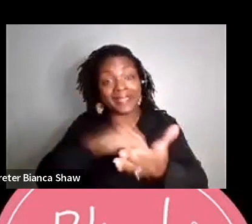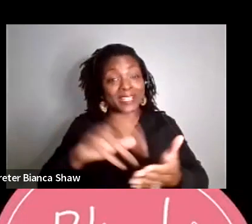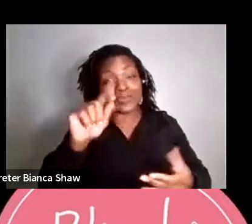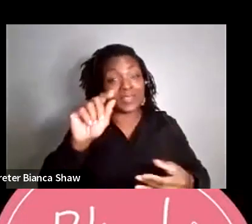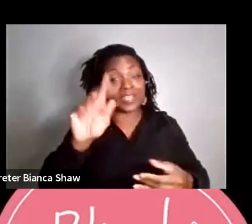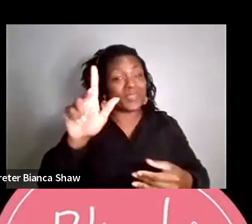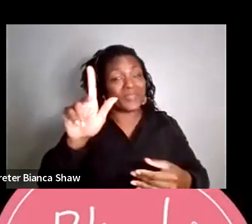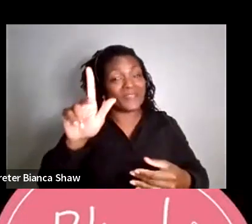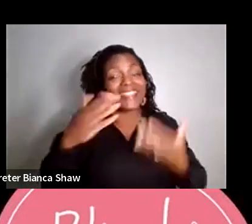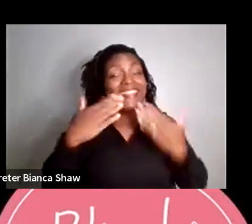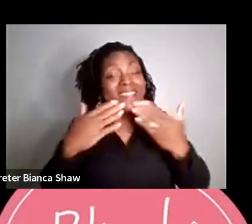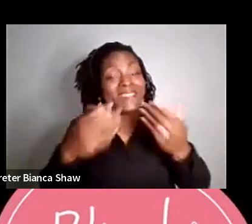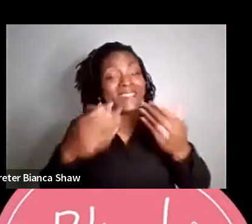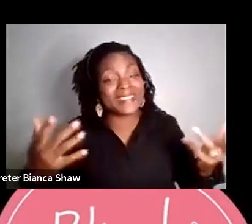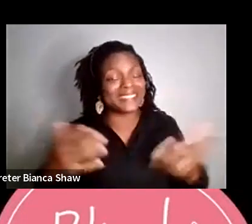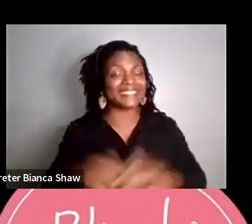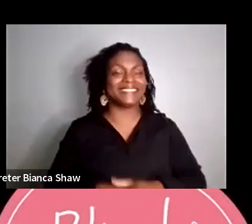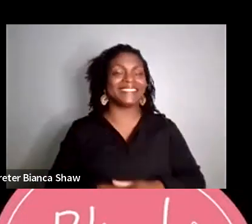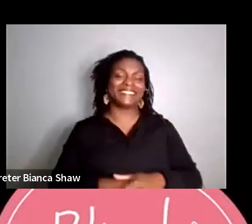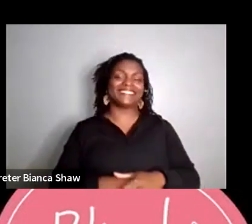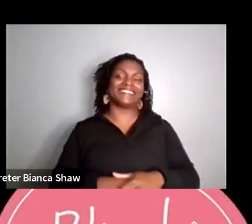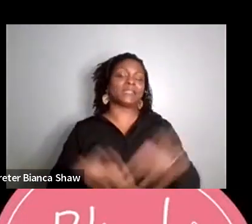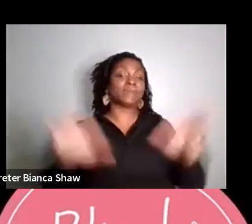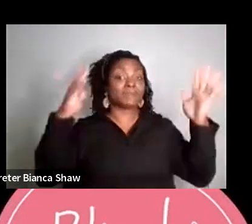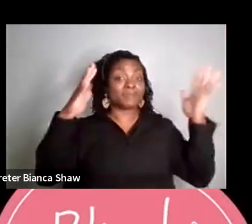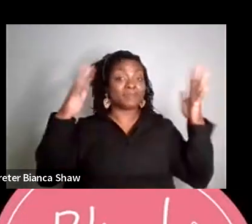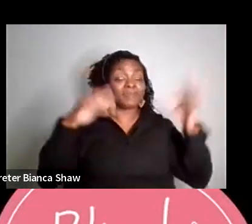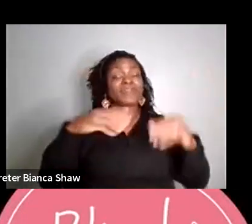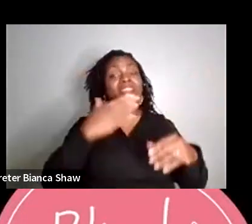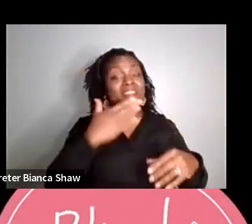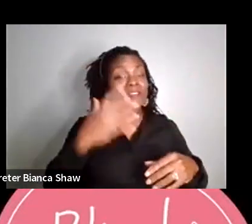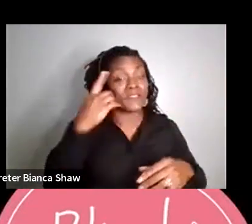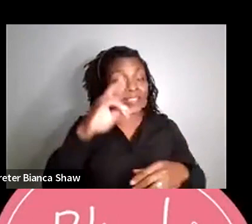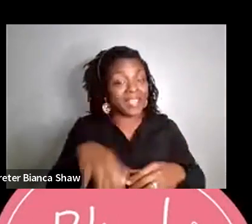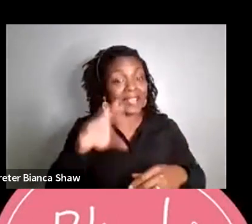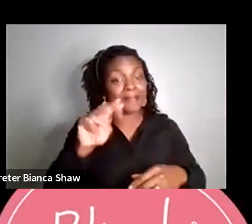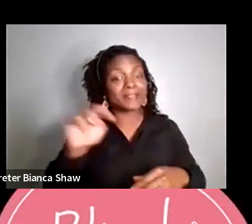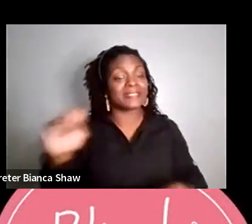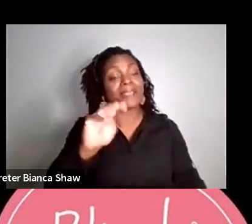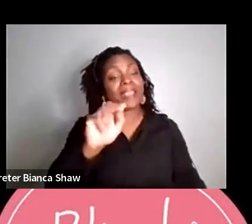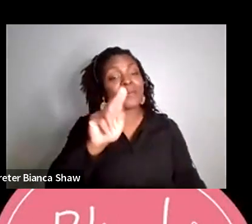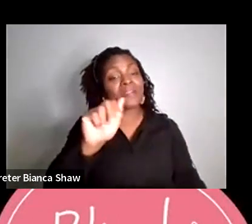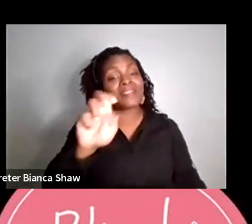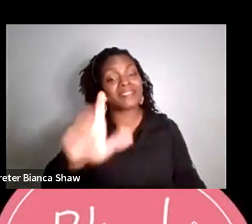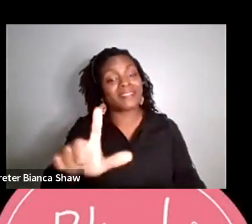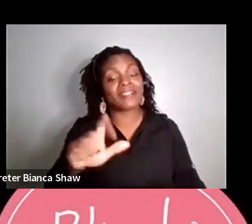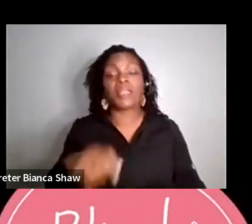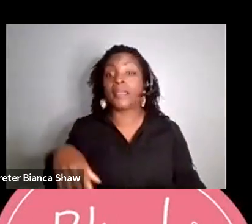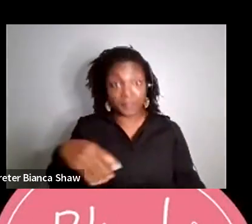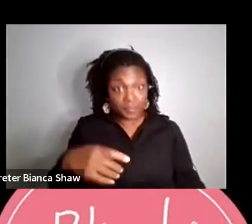Thanks. Thank you so much, Ms. Manuel for that. And, I think we would like to hear from one of our campers, Mr.